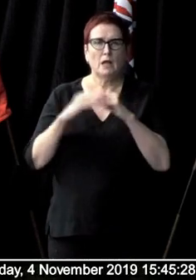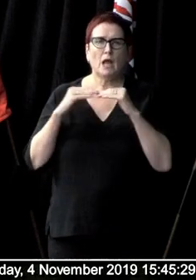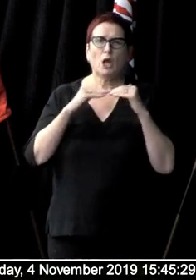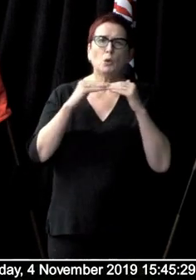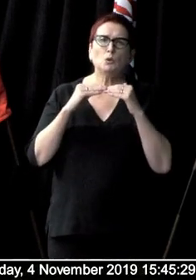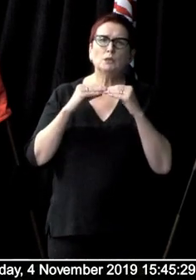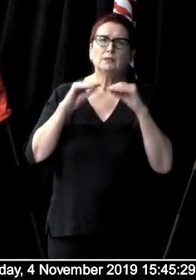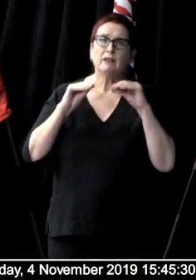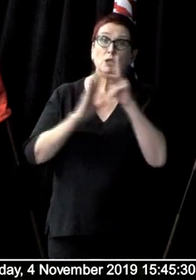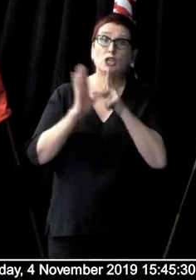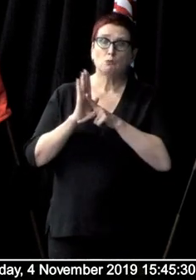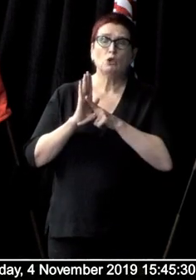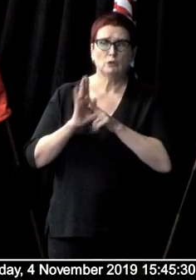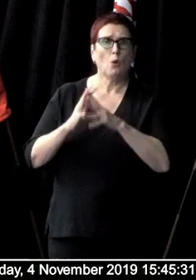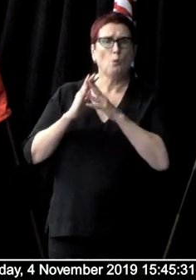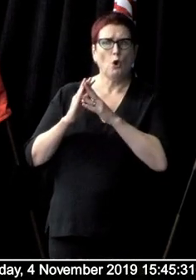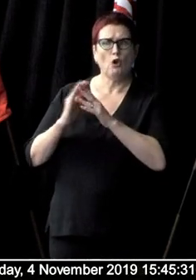be applauded and protected.